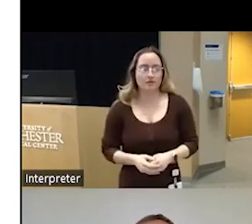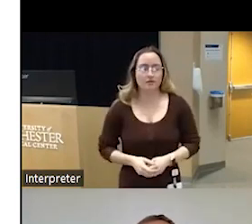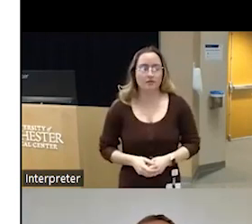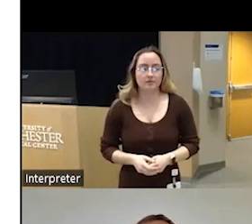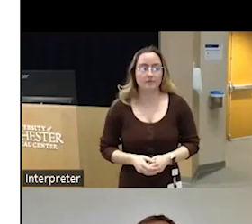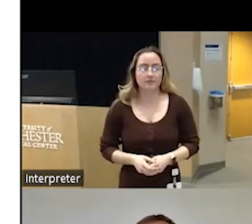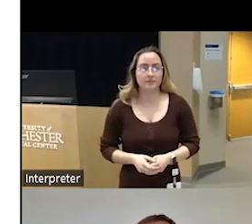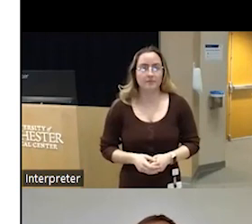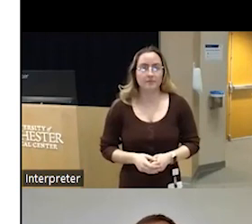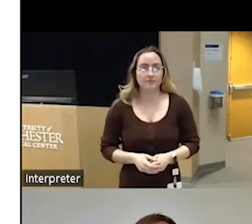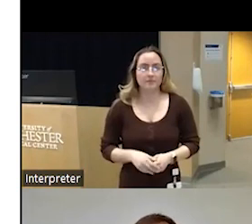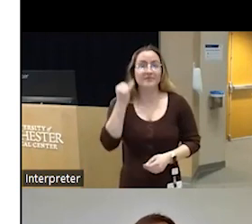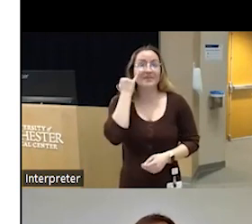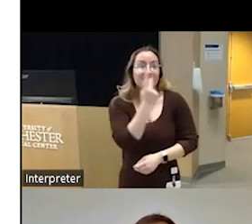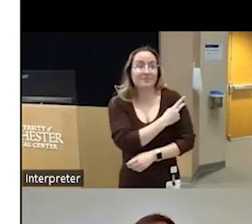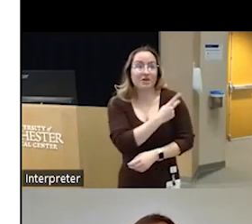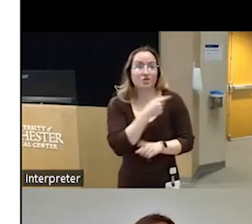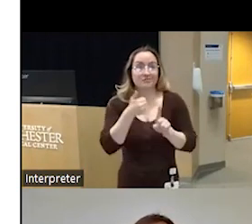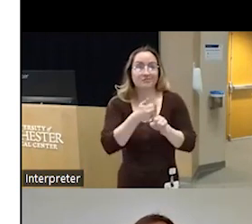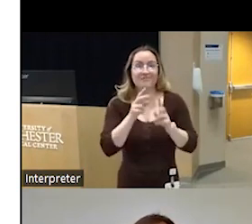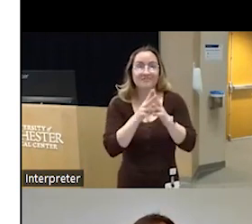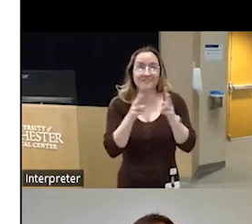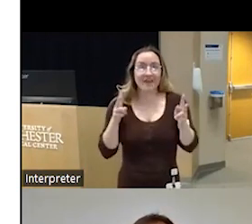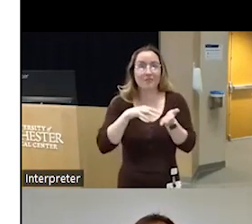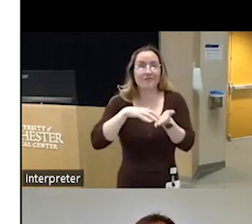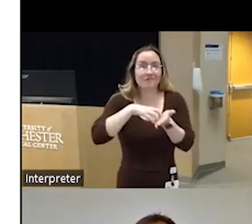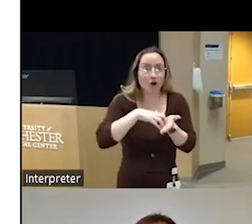more vulnerable to preempted brain aging.